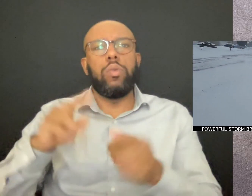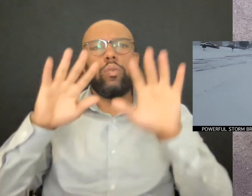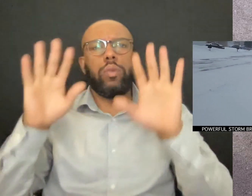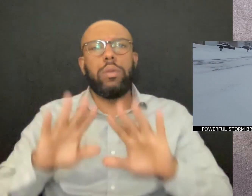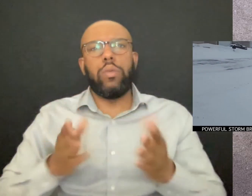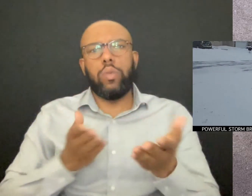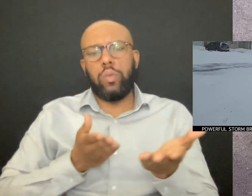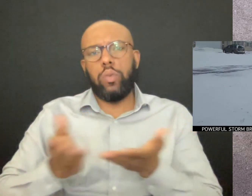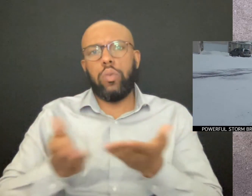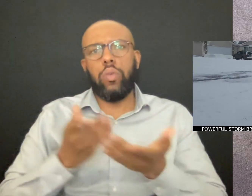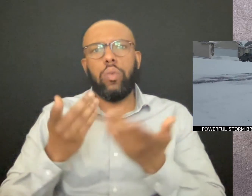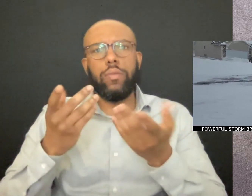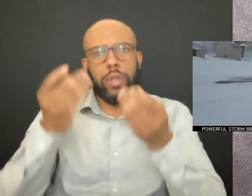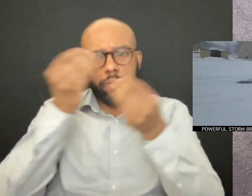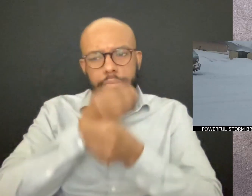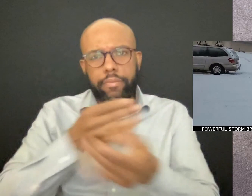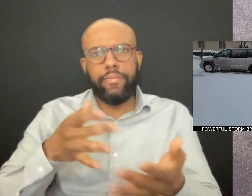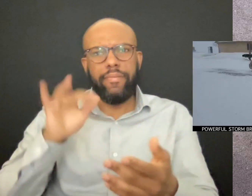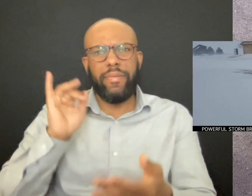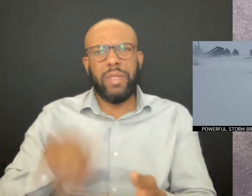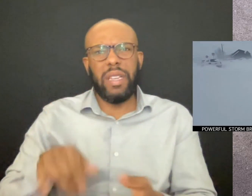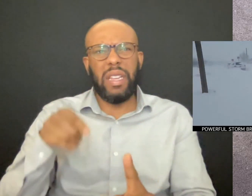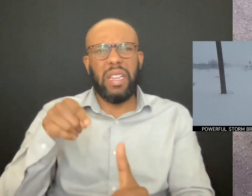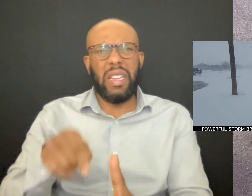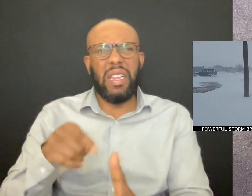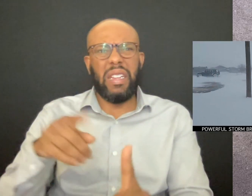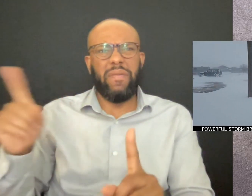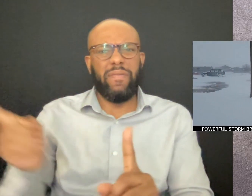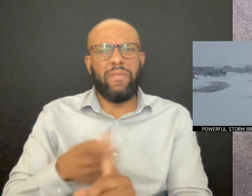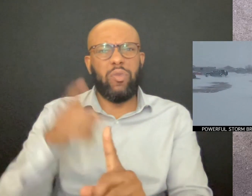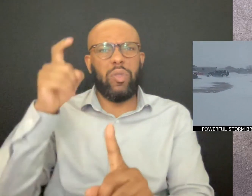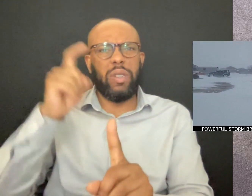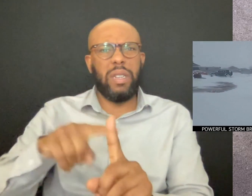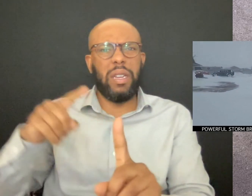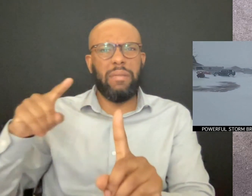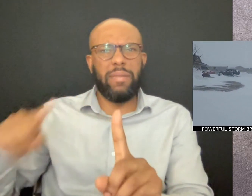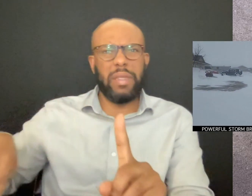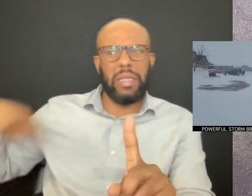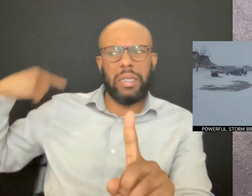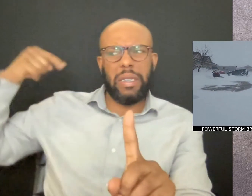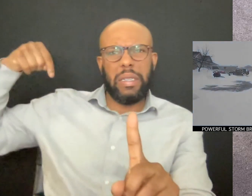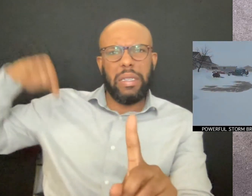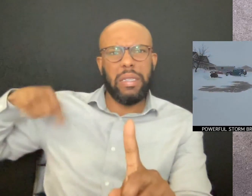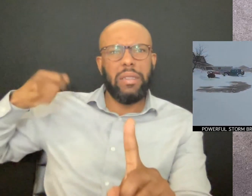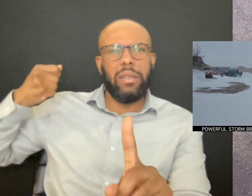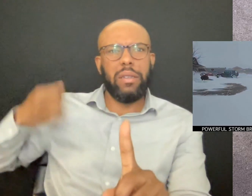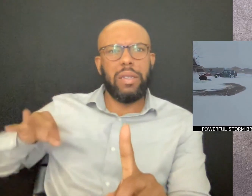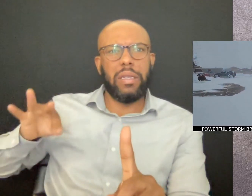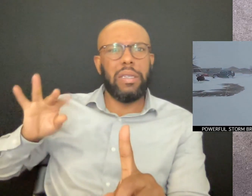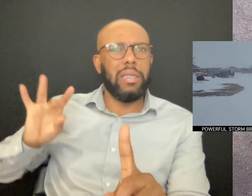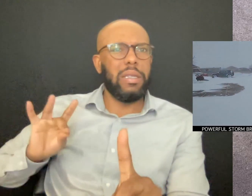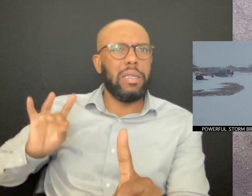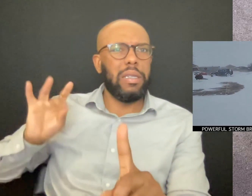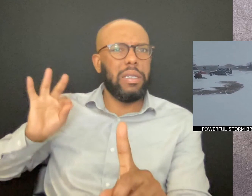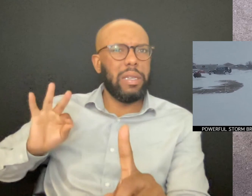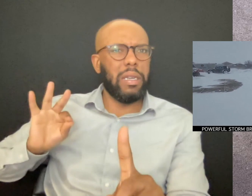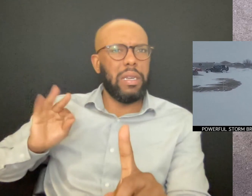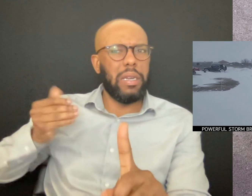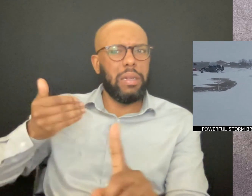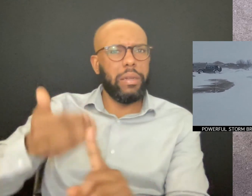the National Weather Service says that's the first time that's happened since February 1989